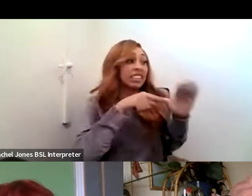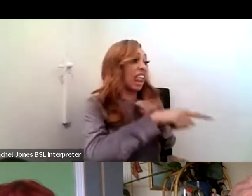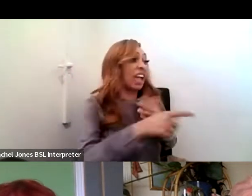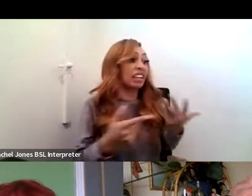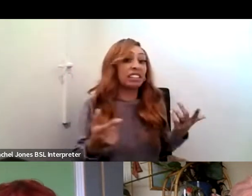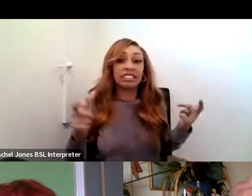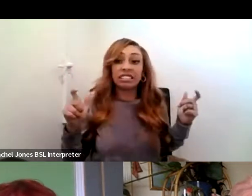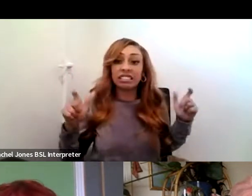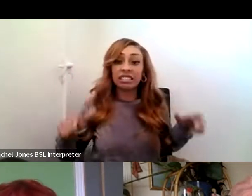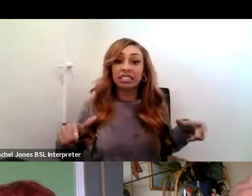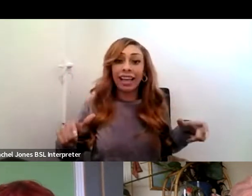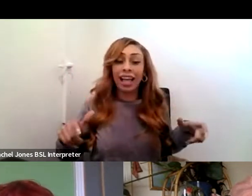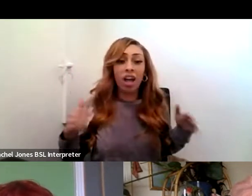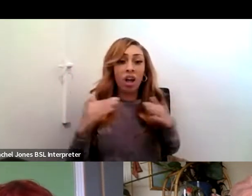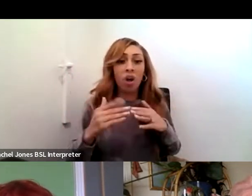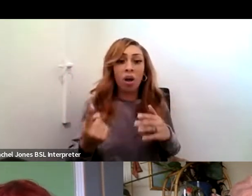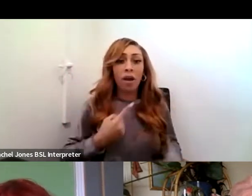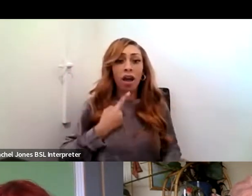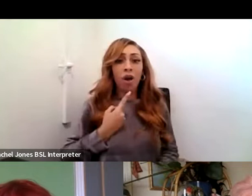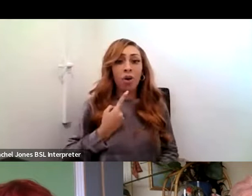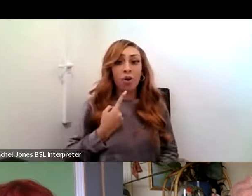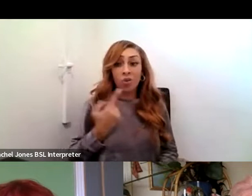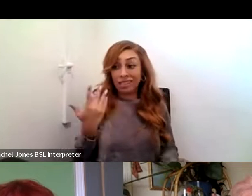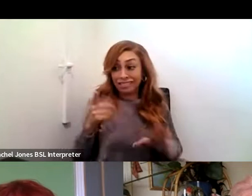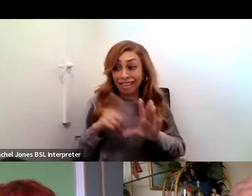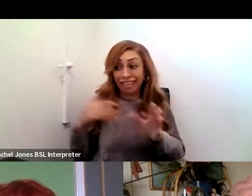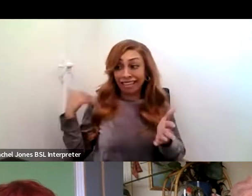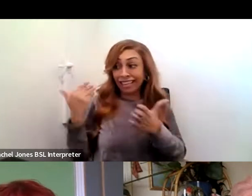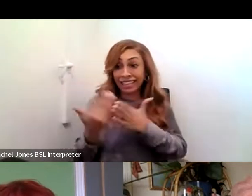still at home on her own, as she has been for the last 10 years, and will continue to be.